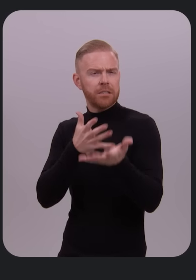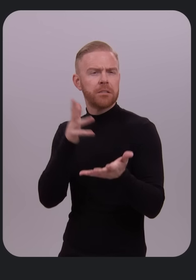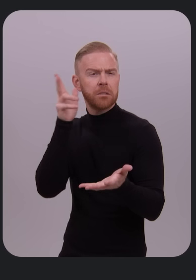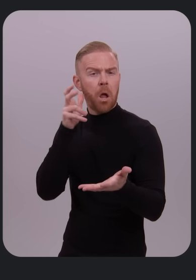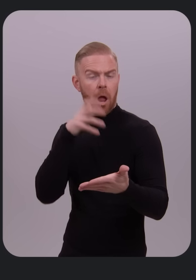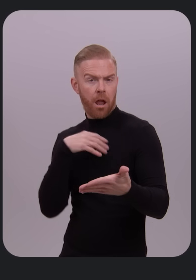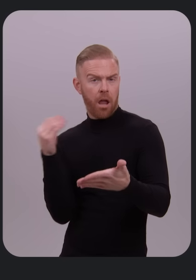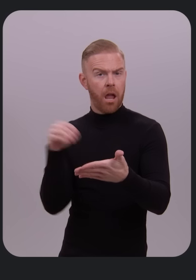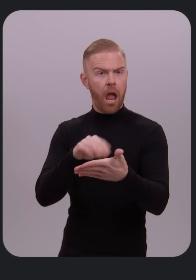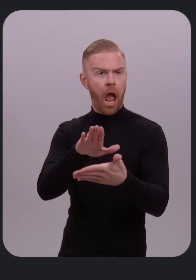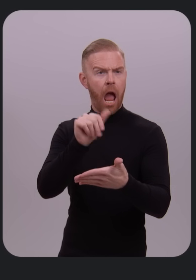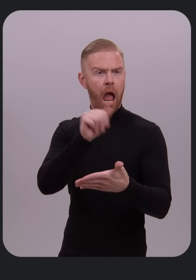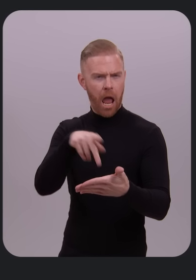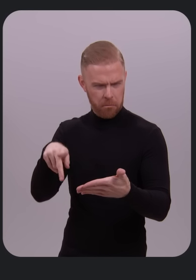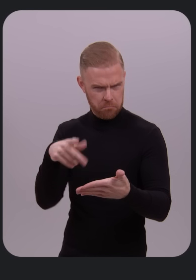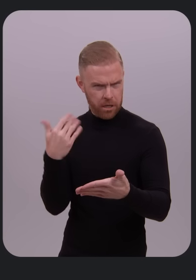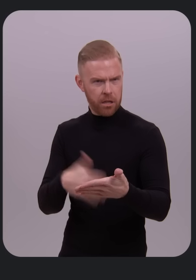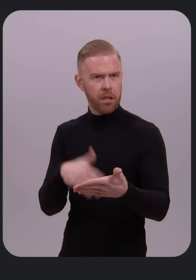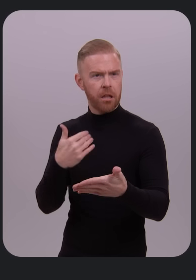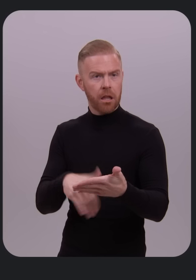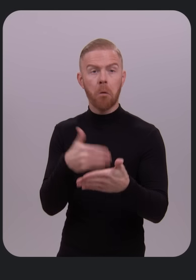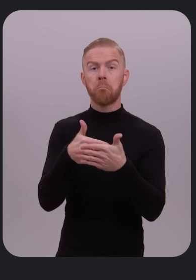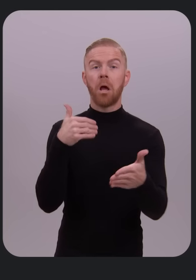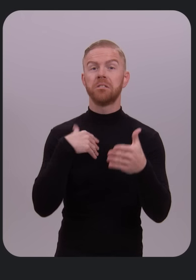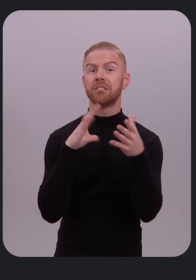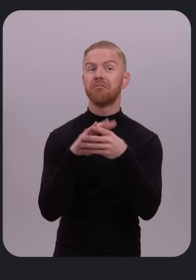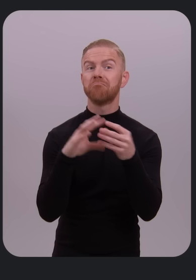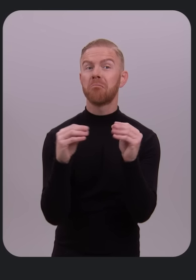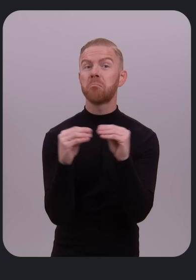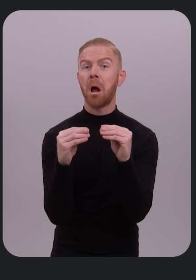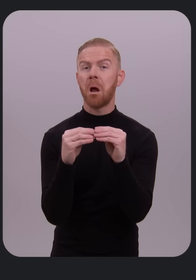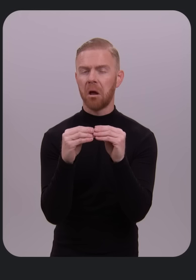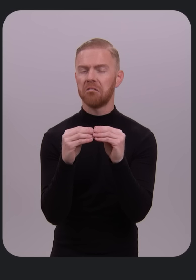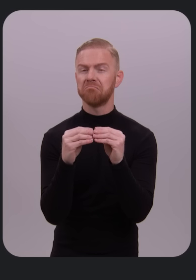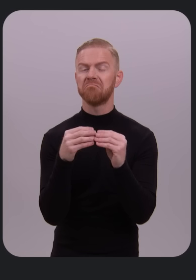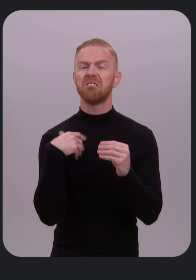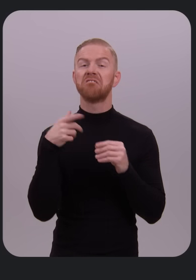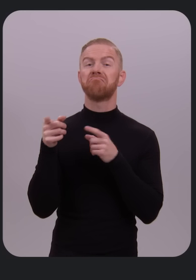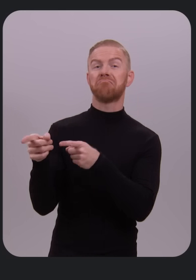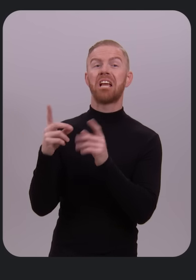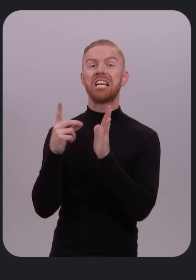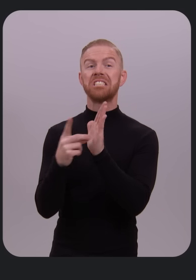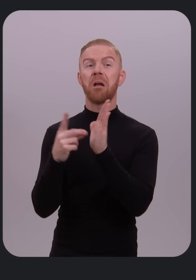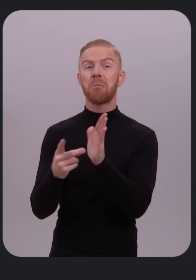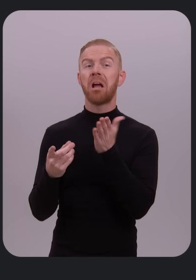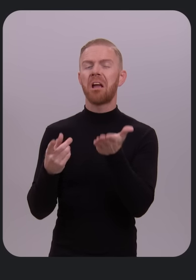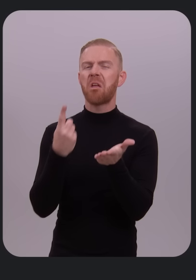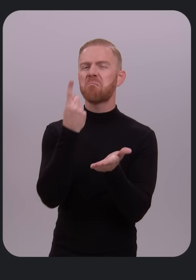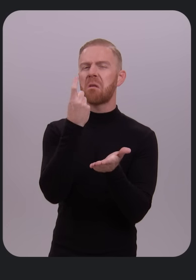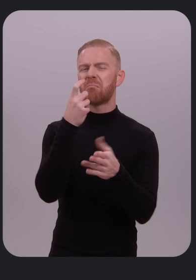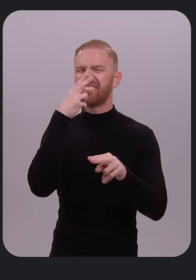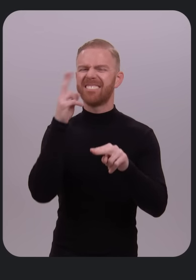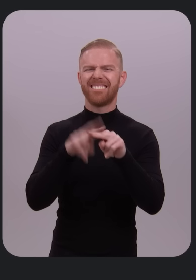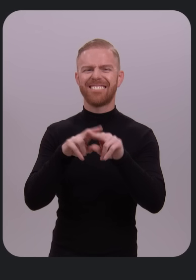And before I share more, I'll leave this demo with another fun layout that 2.5 Pro coded just for us.